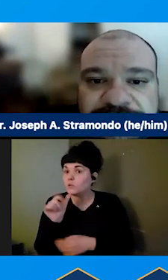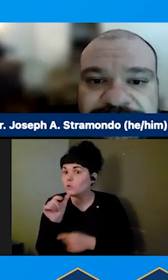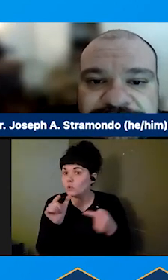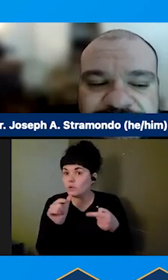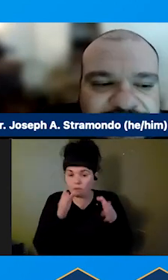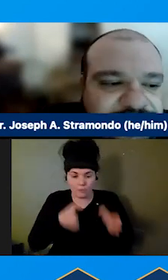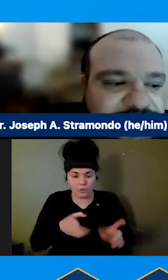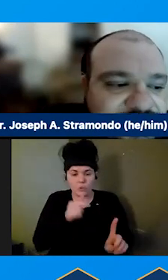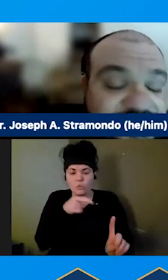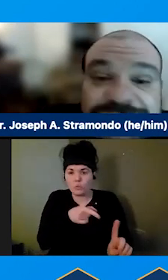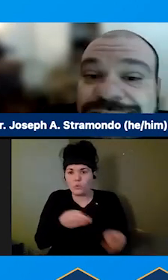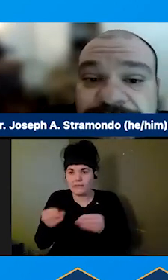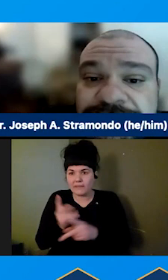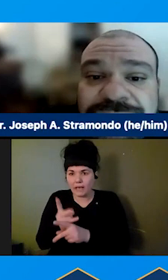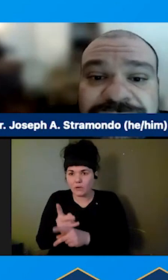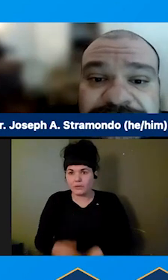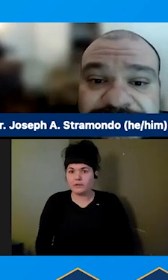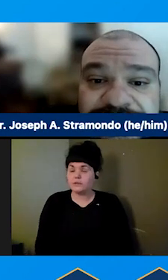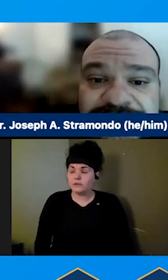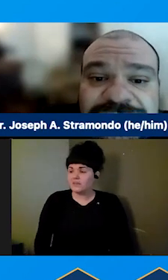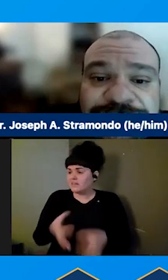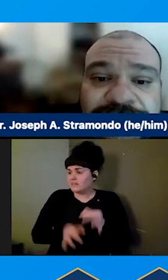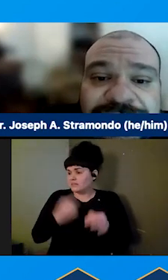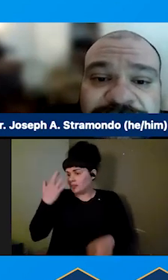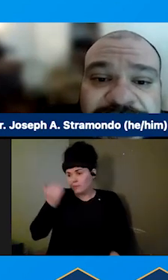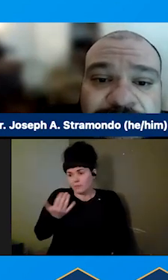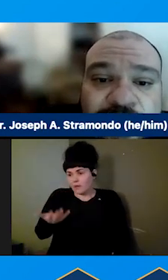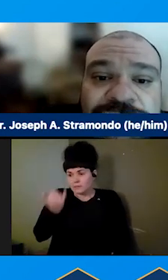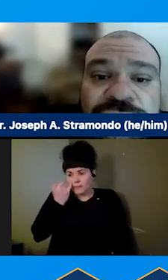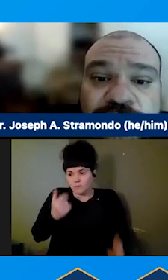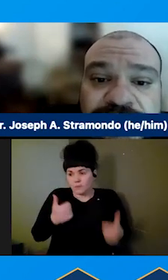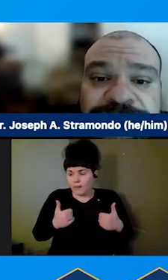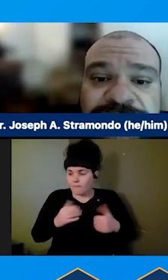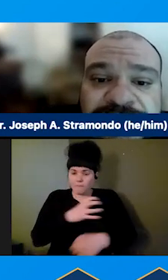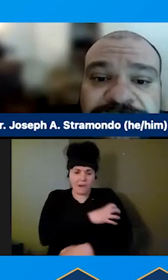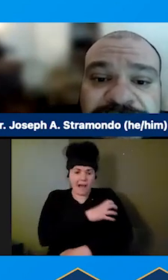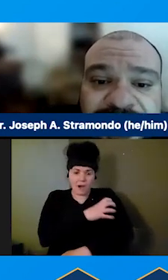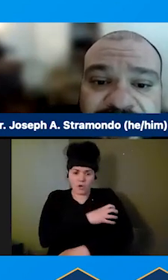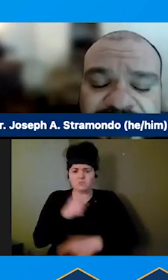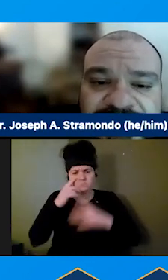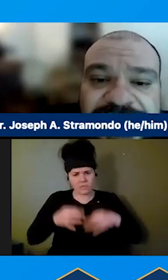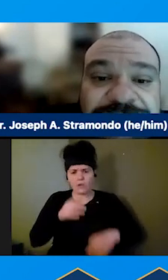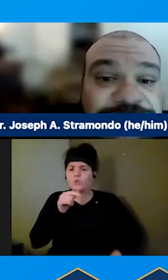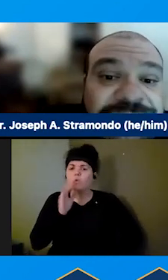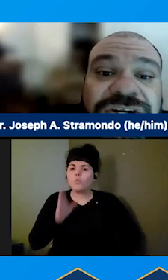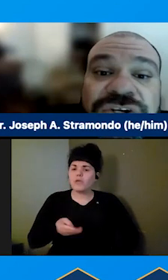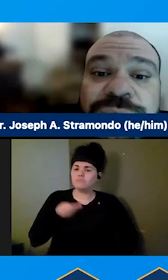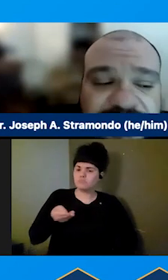their care. Right. So this is simply because if you have power over who is providing your care